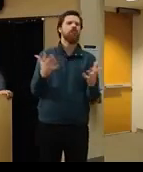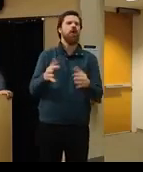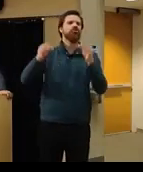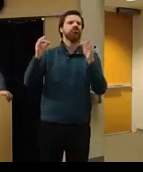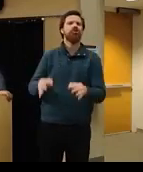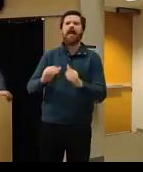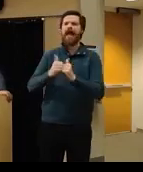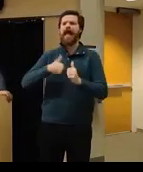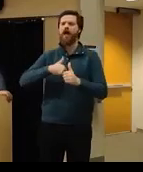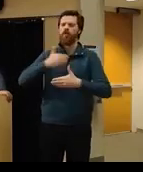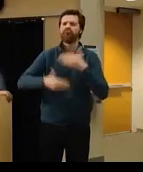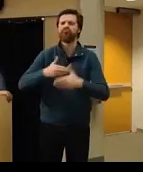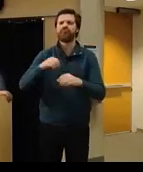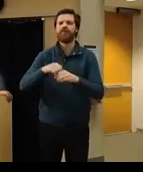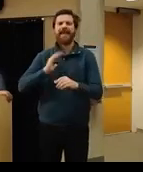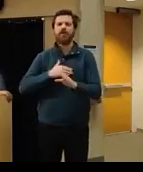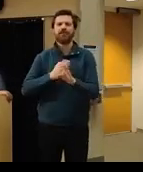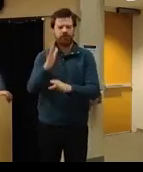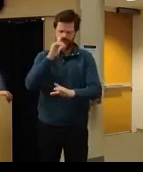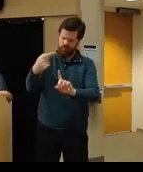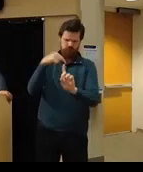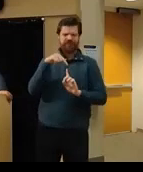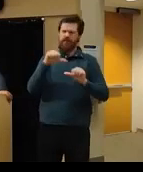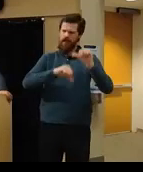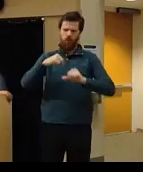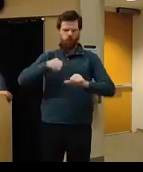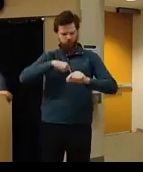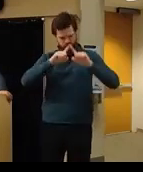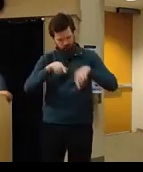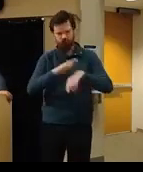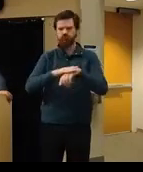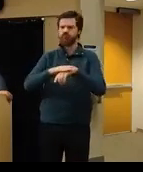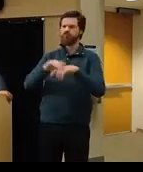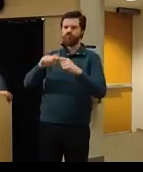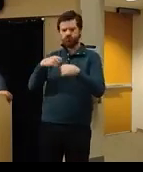move in our disciplines and that science is what we relied on to create these diagnostic categories